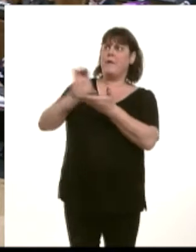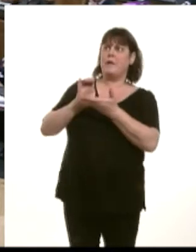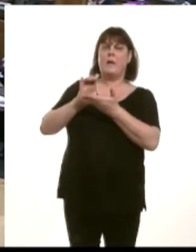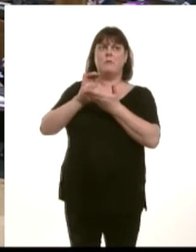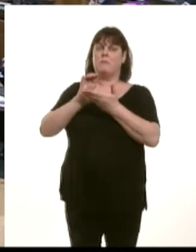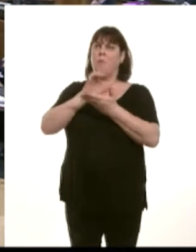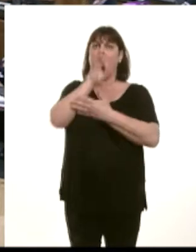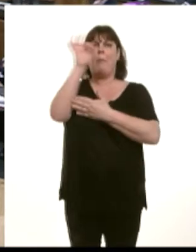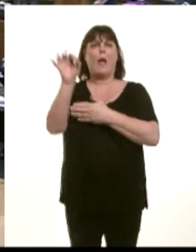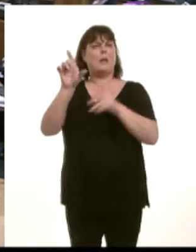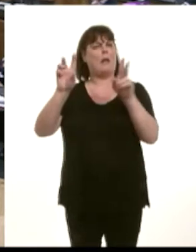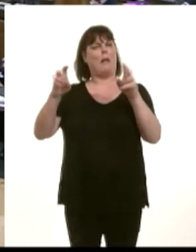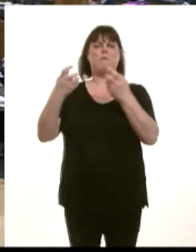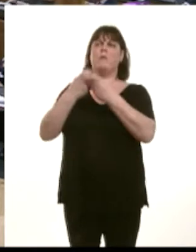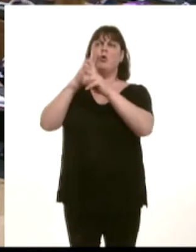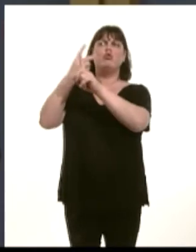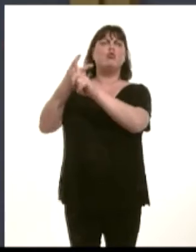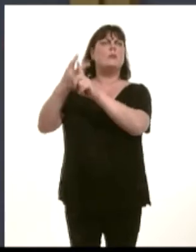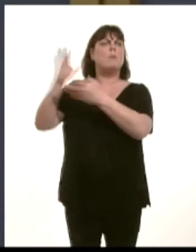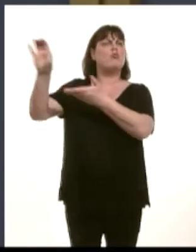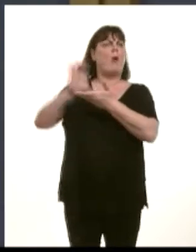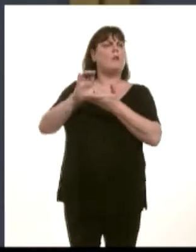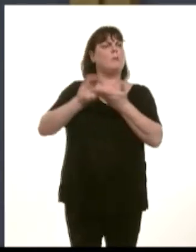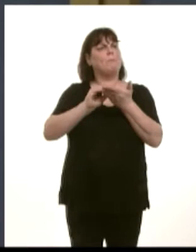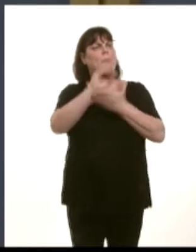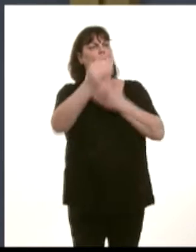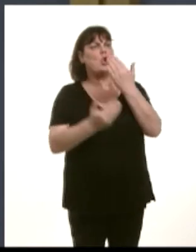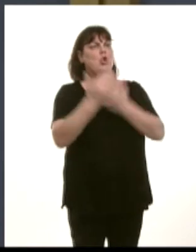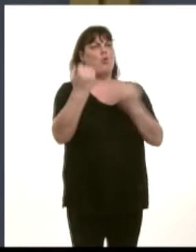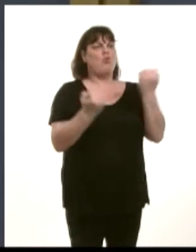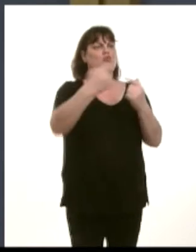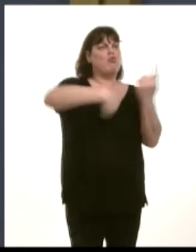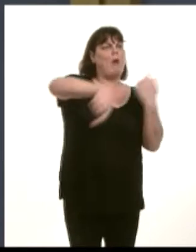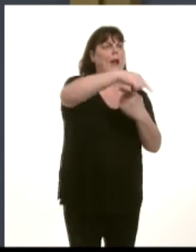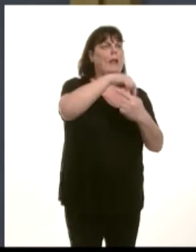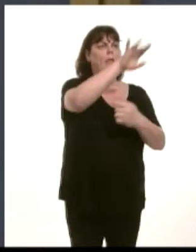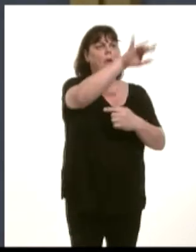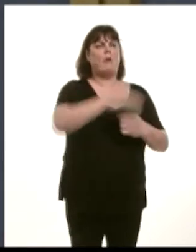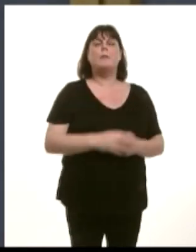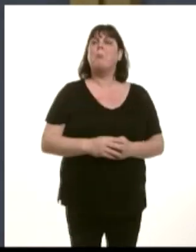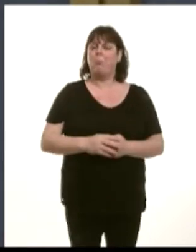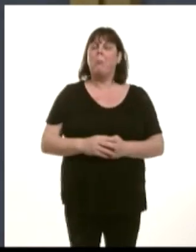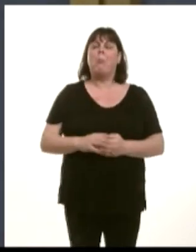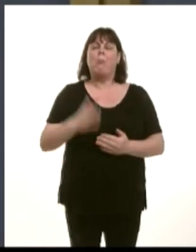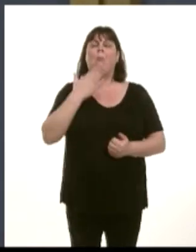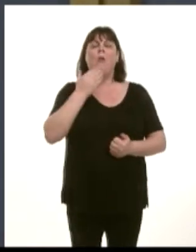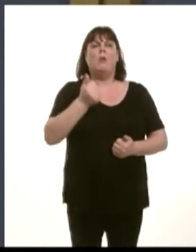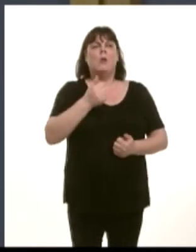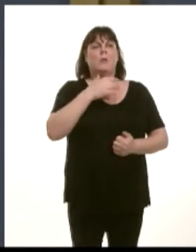Rhun ap Iorwerth: And I’m grateful for that investment. I’m sure that we would all wish anyone well who wanted to invest their own money in a